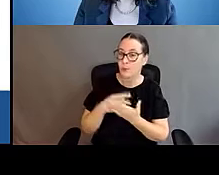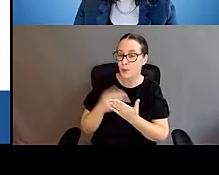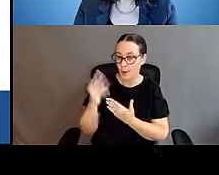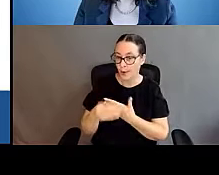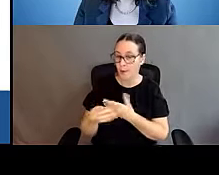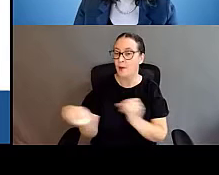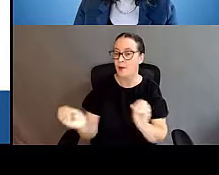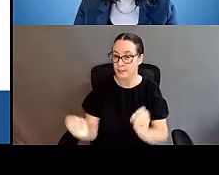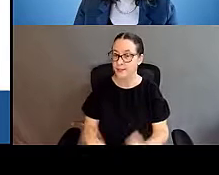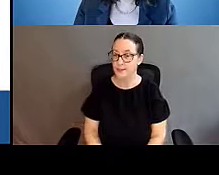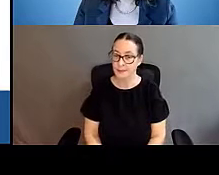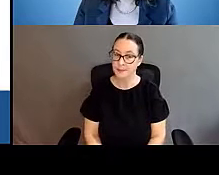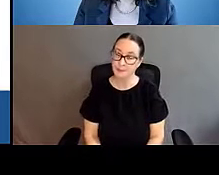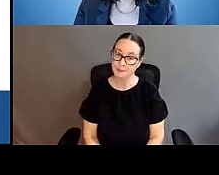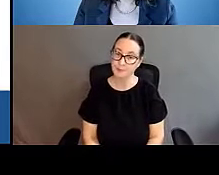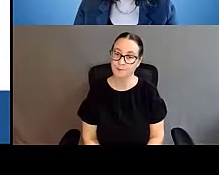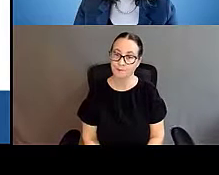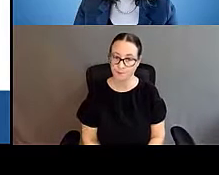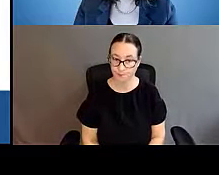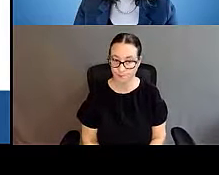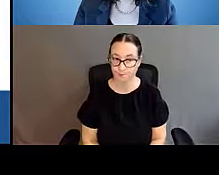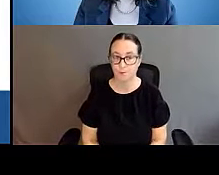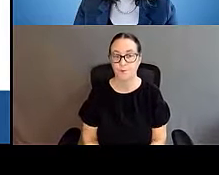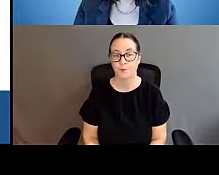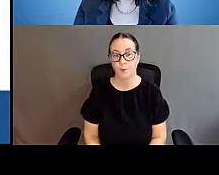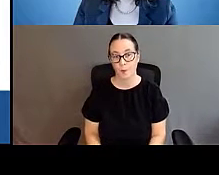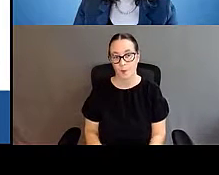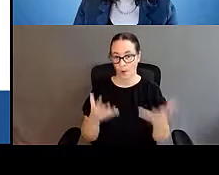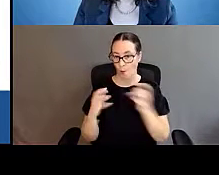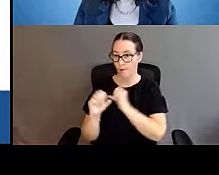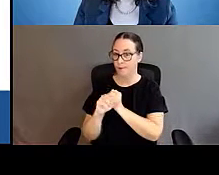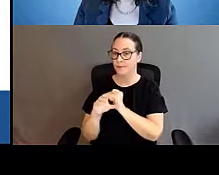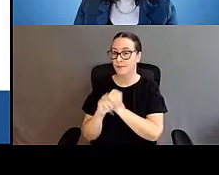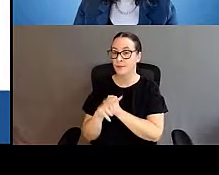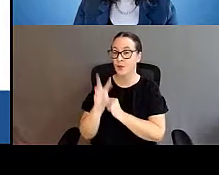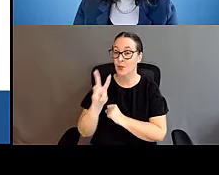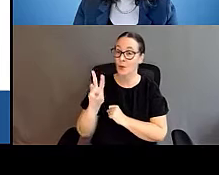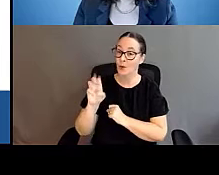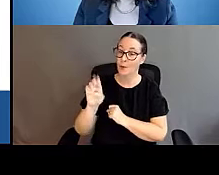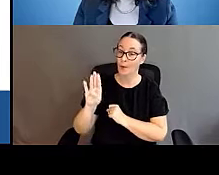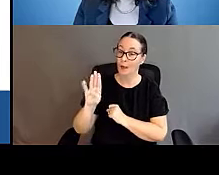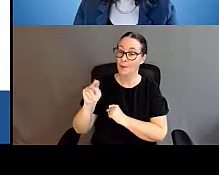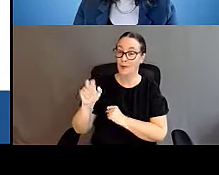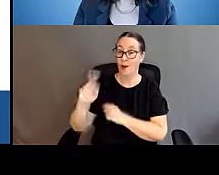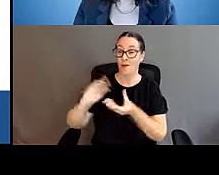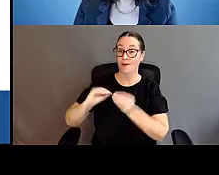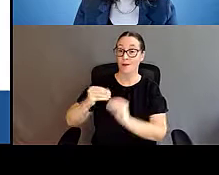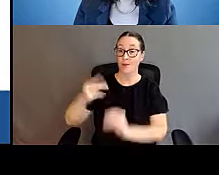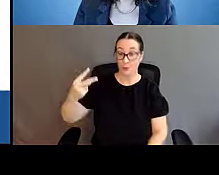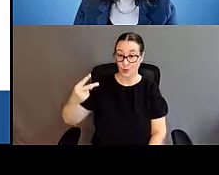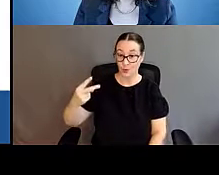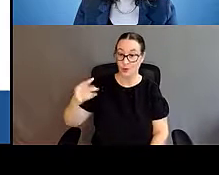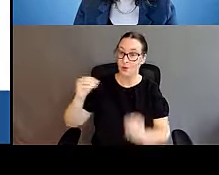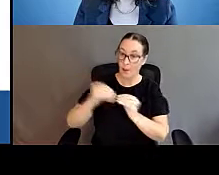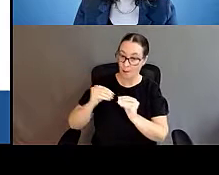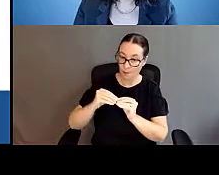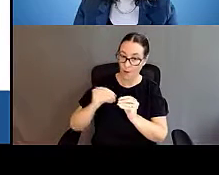Let's see. We do want to plug our webinar two, webinar number two. We're going to be diving deeper into topics,